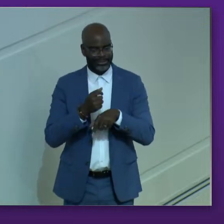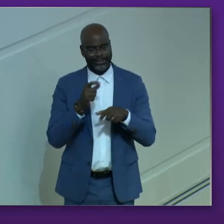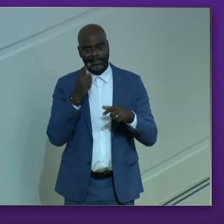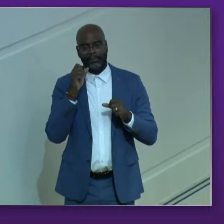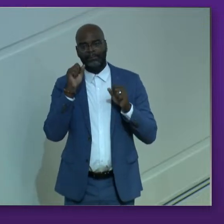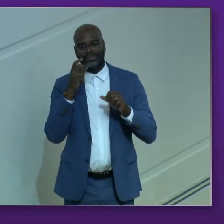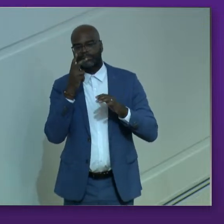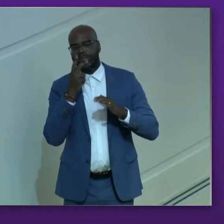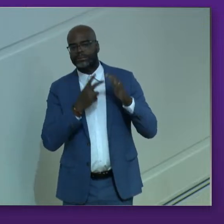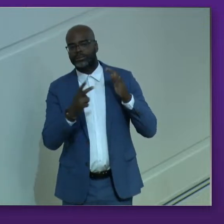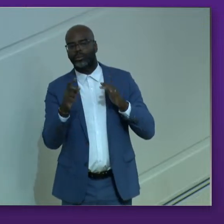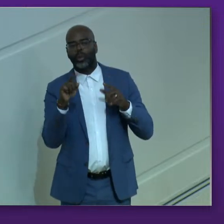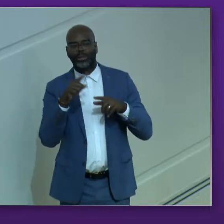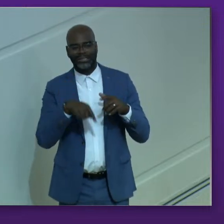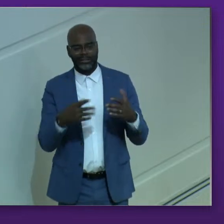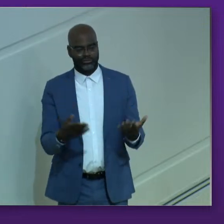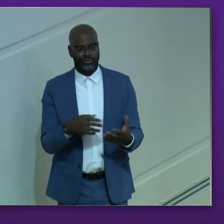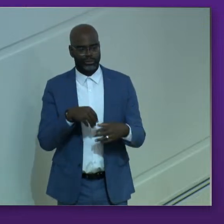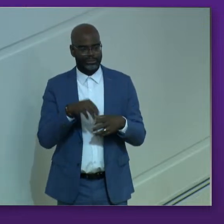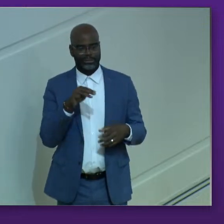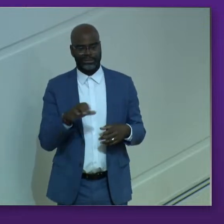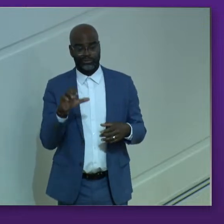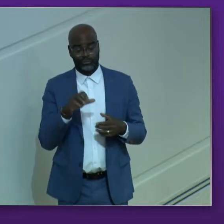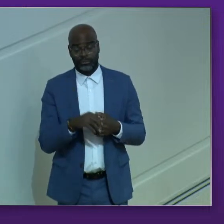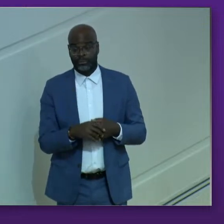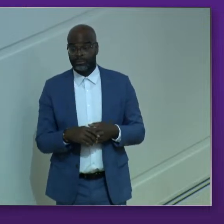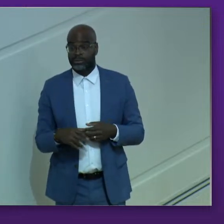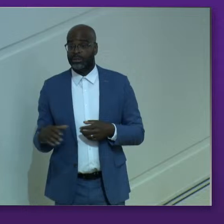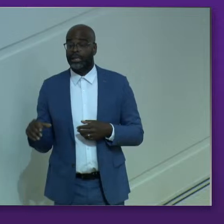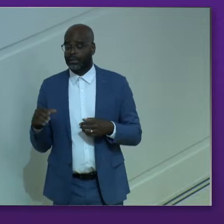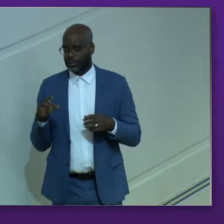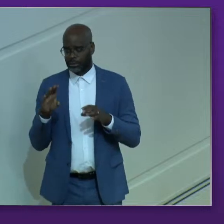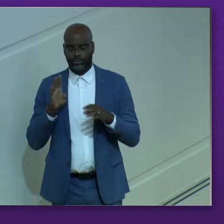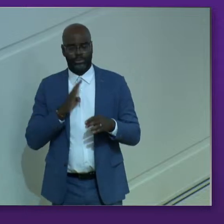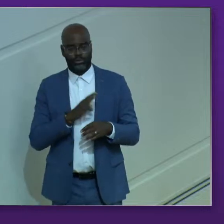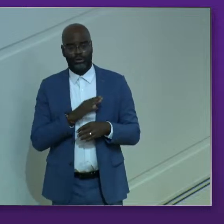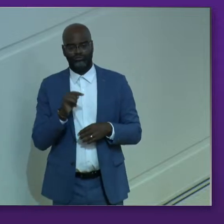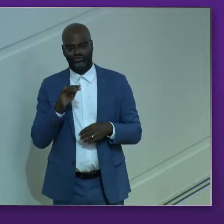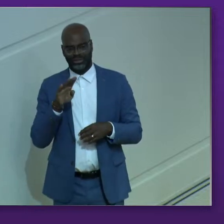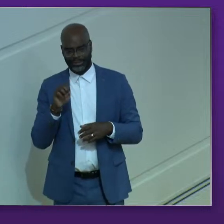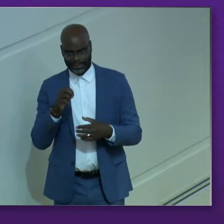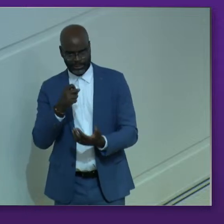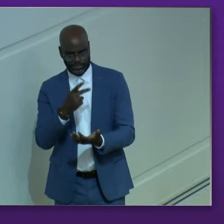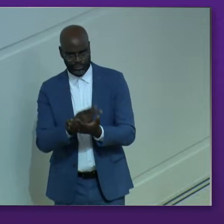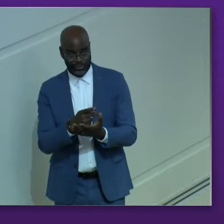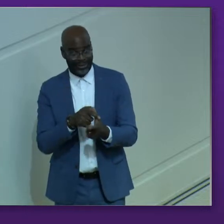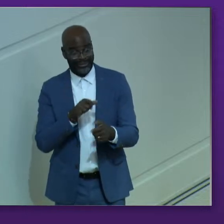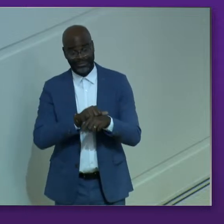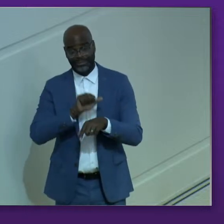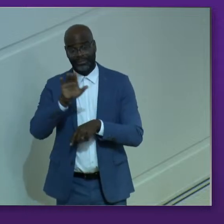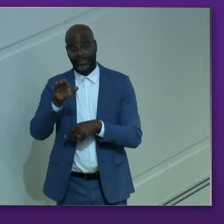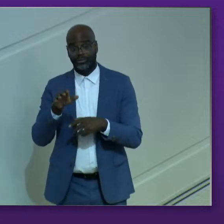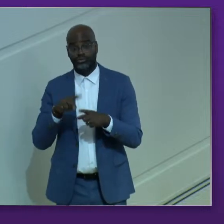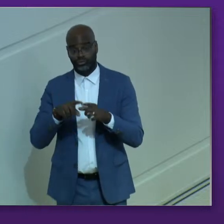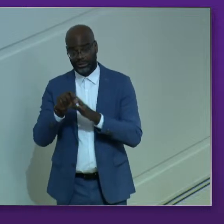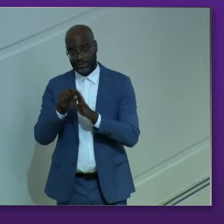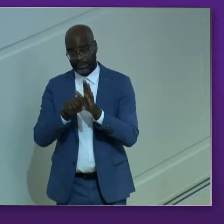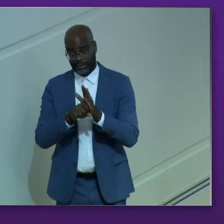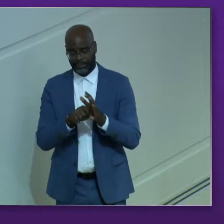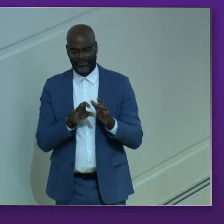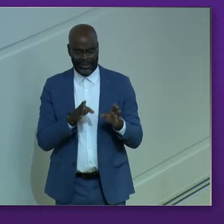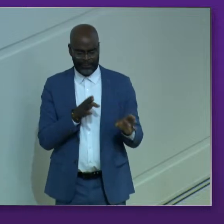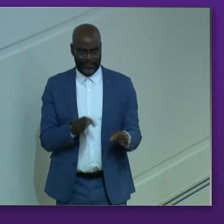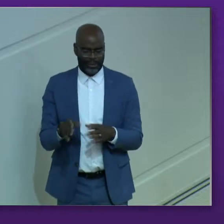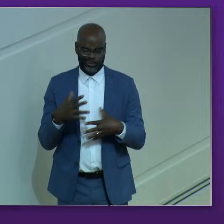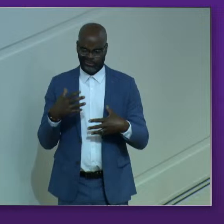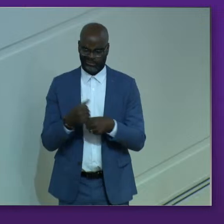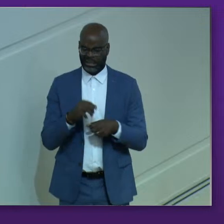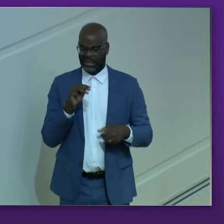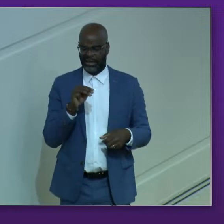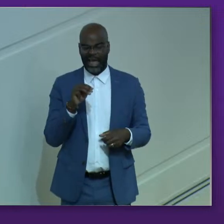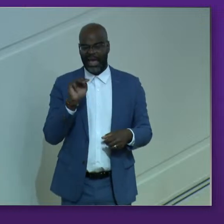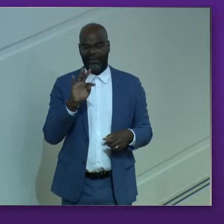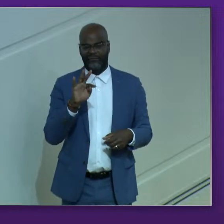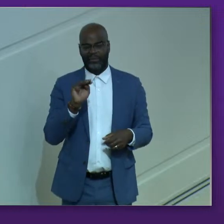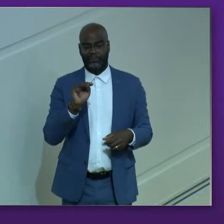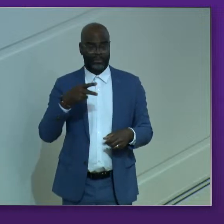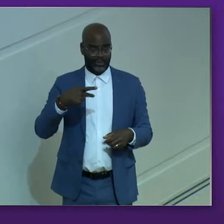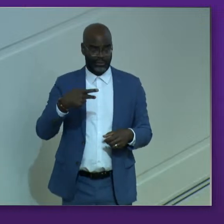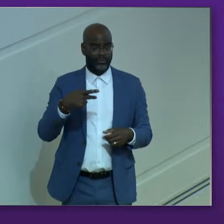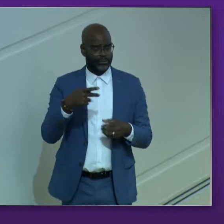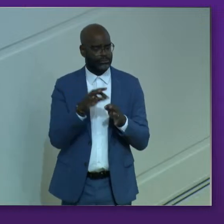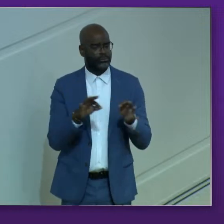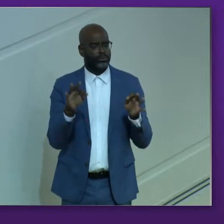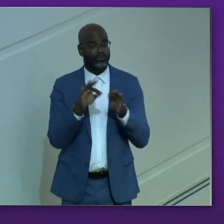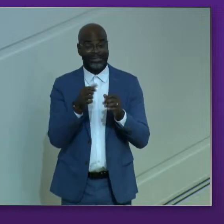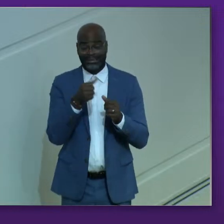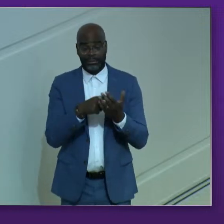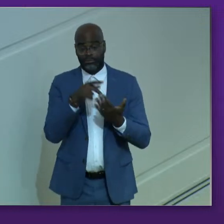PLAN FOR 2023 UP TO 2033 THE